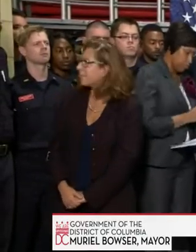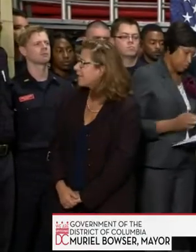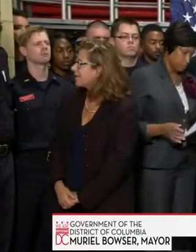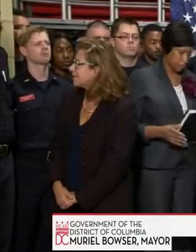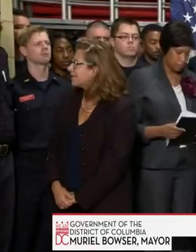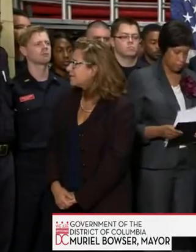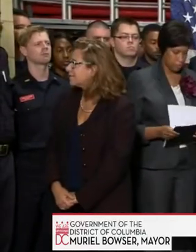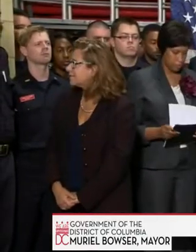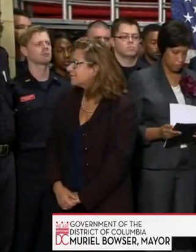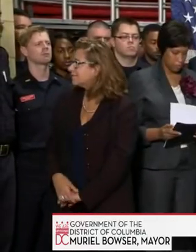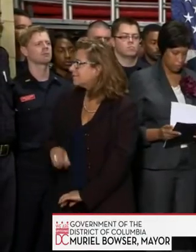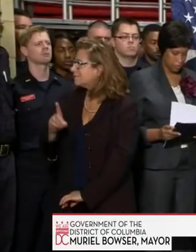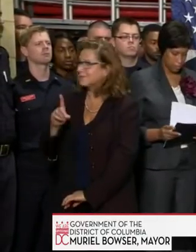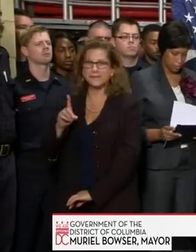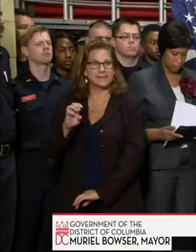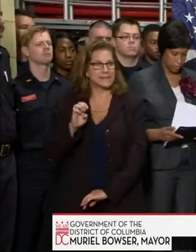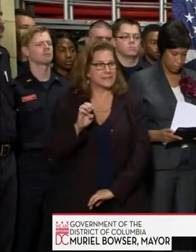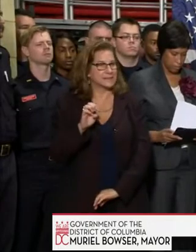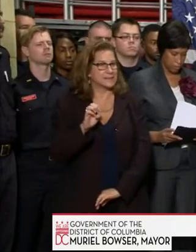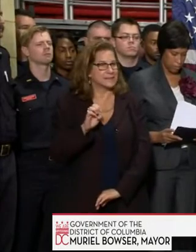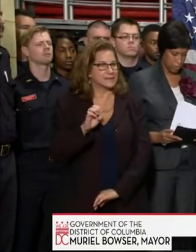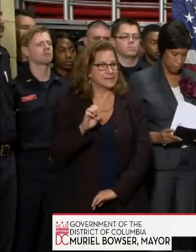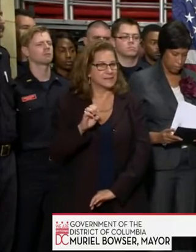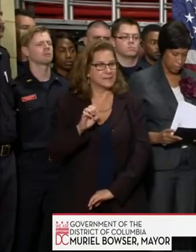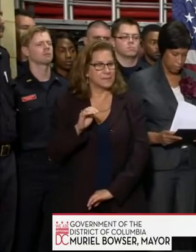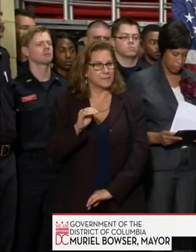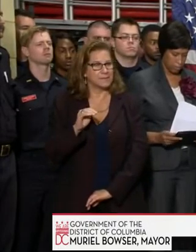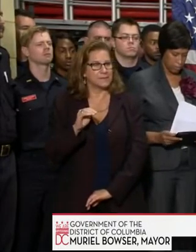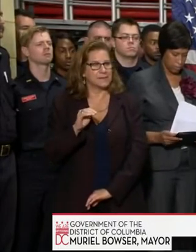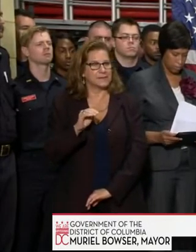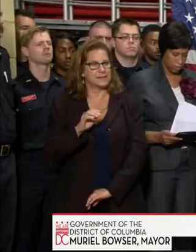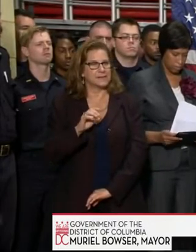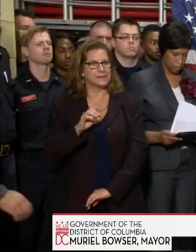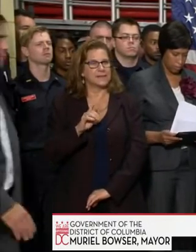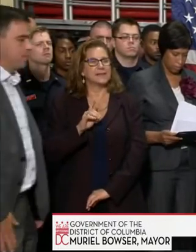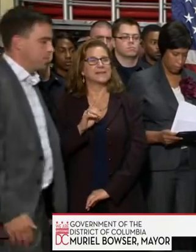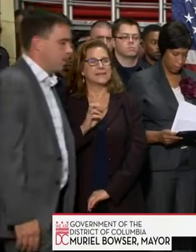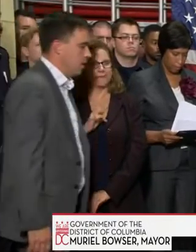WOULD YOU PLEASE COME UP? THE HEAD OF THE UNION.